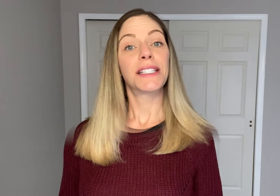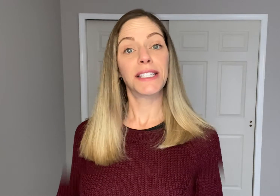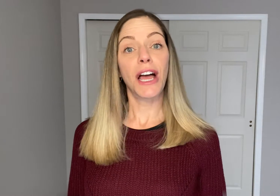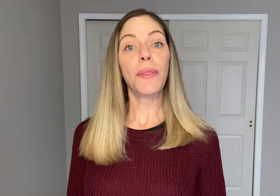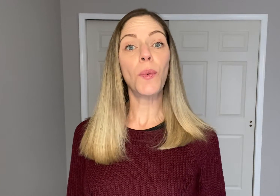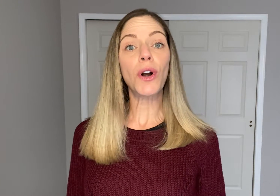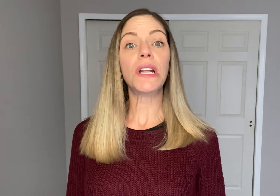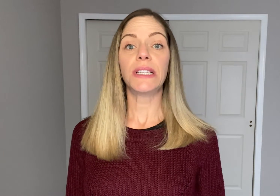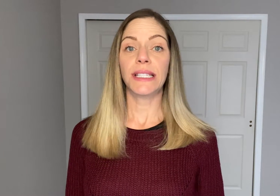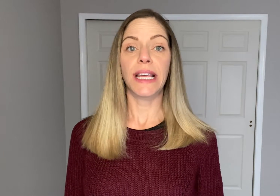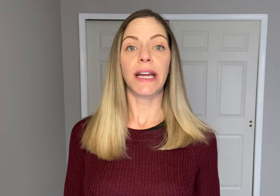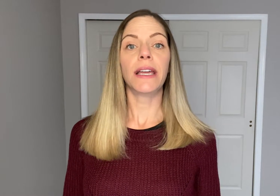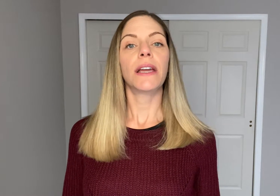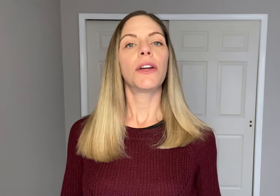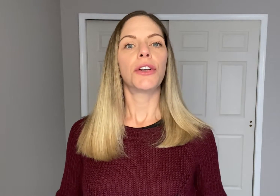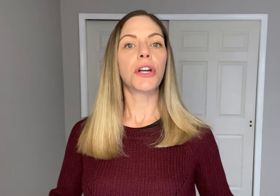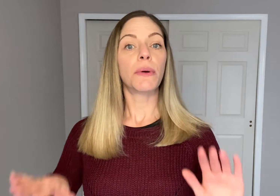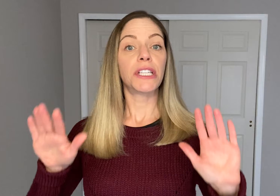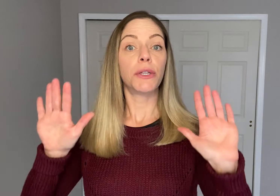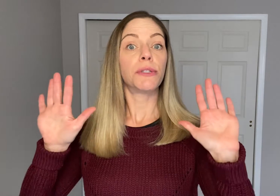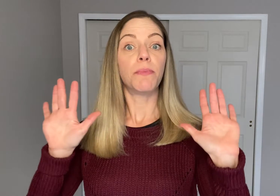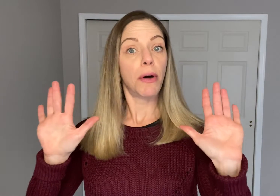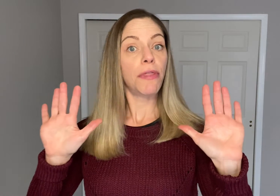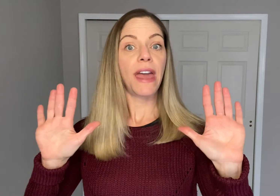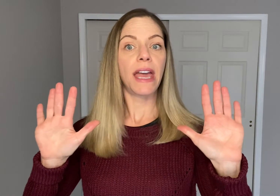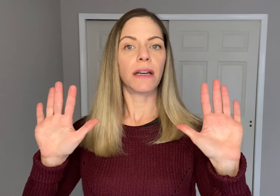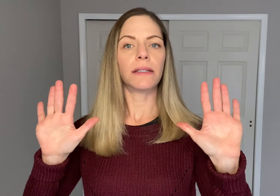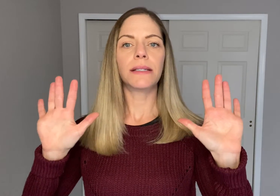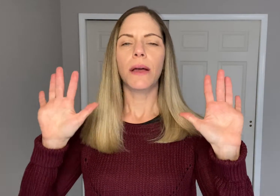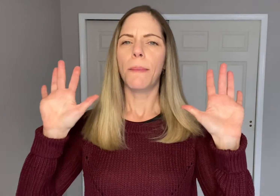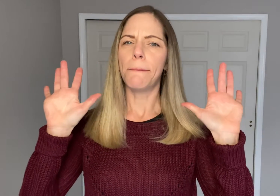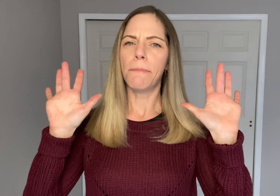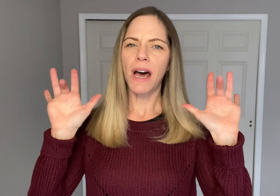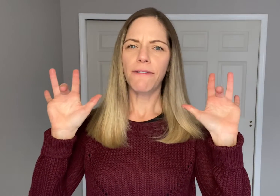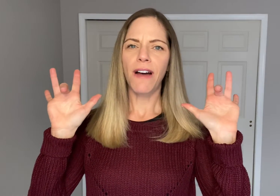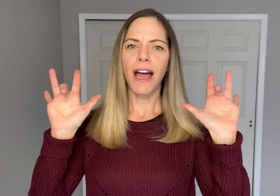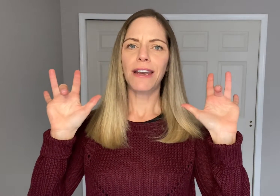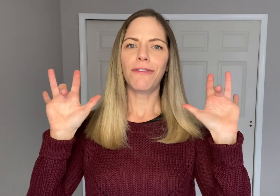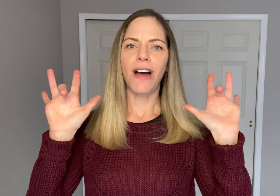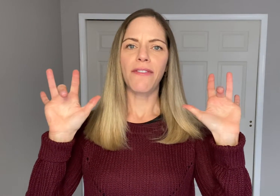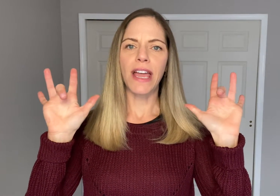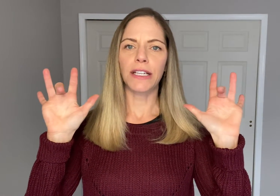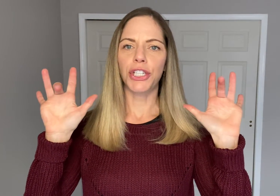To sign the word "sick" you're going to use both hands modified "5" handshape